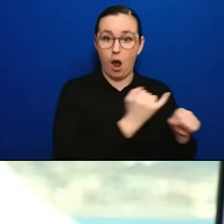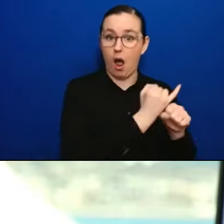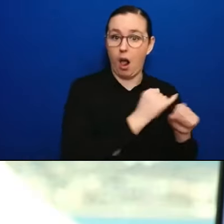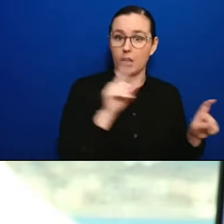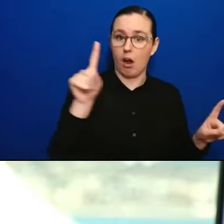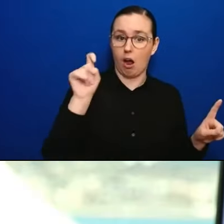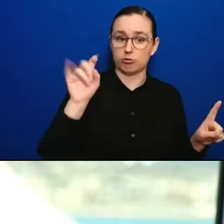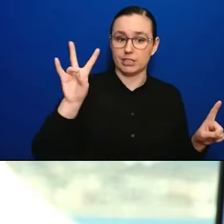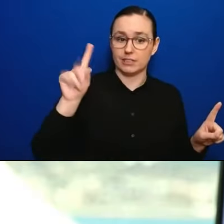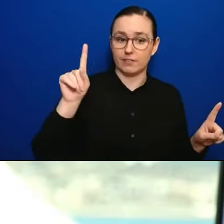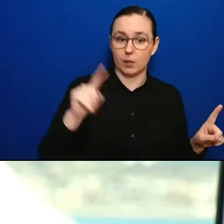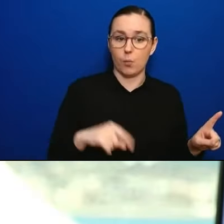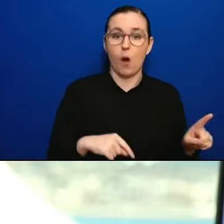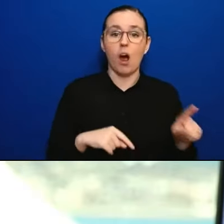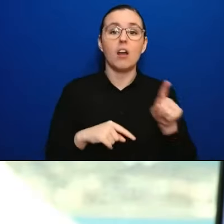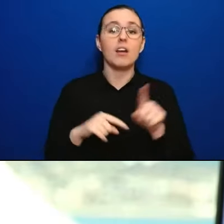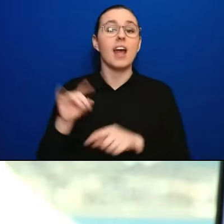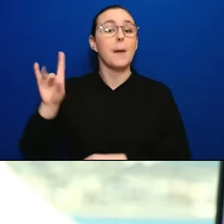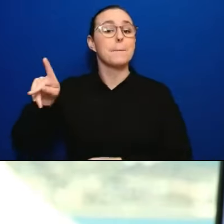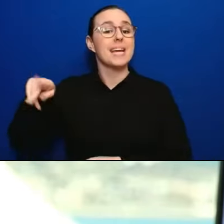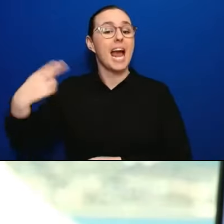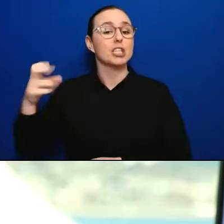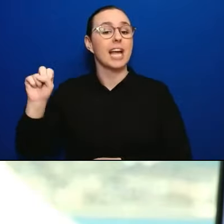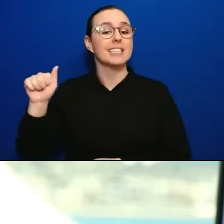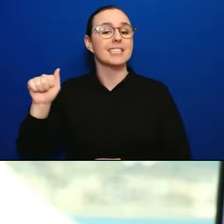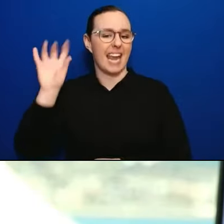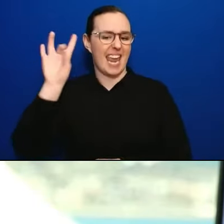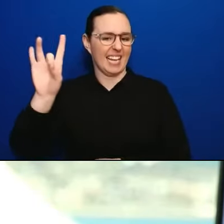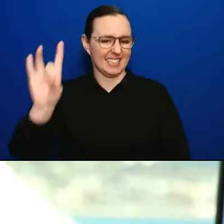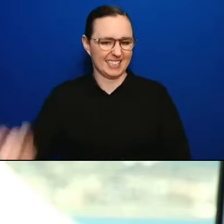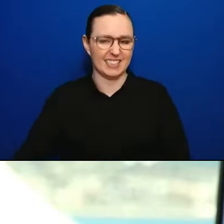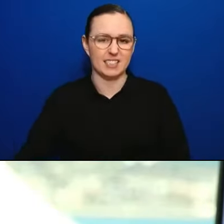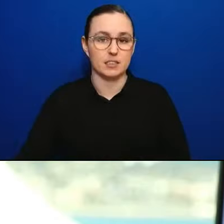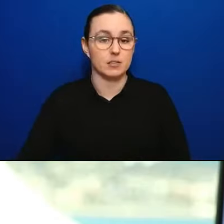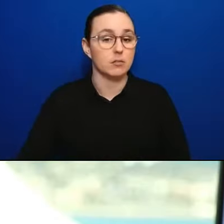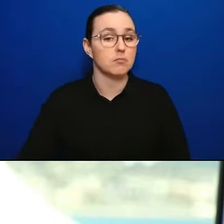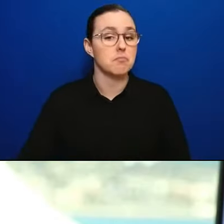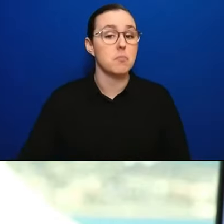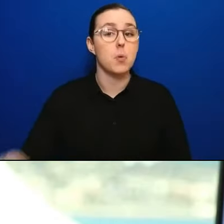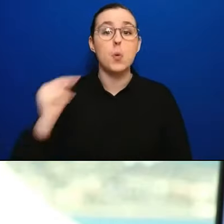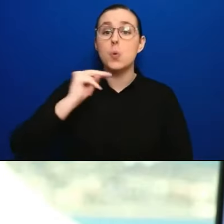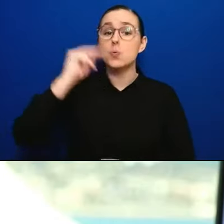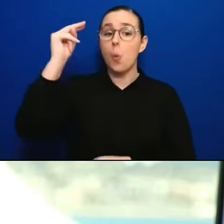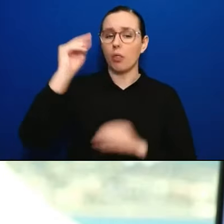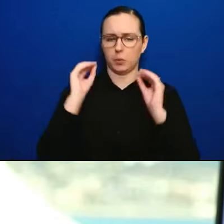coastal health 572 in Interior